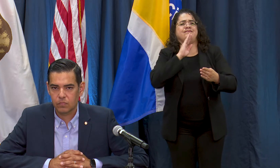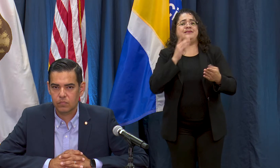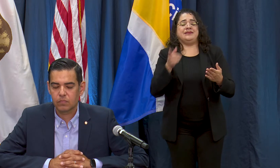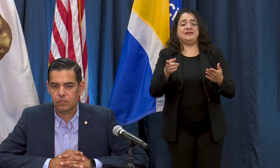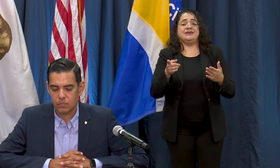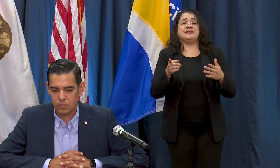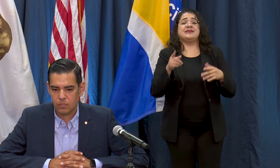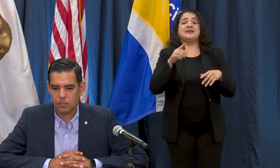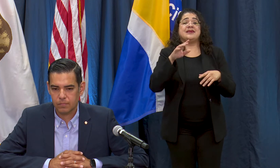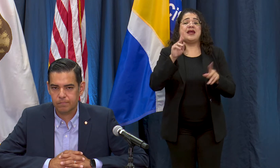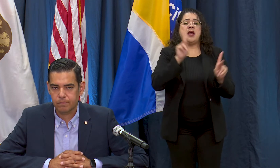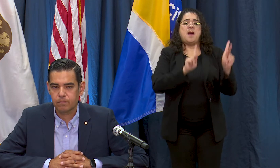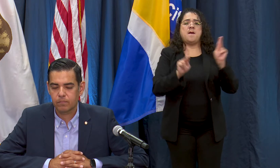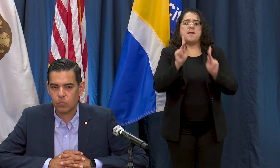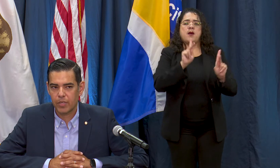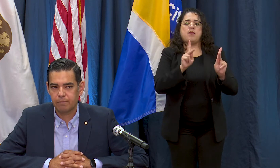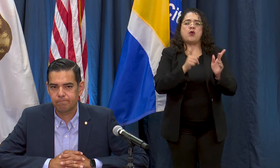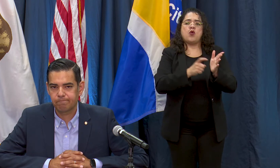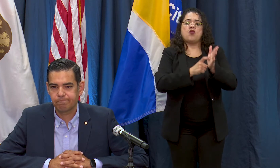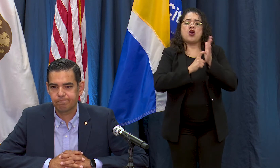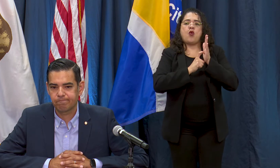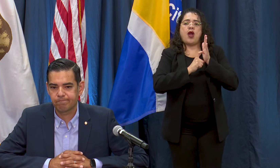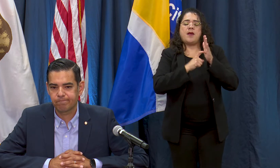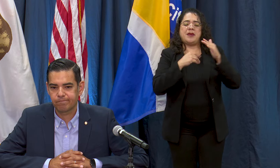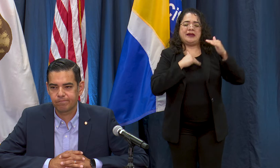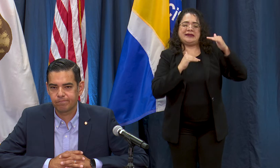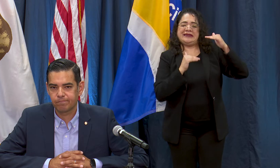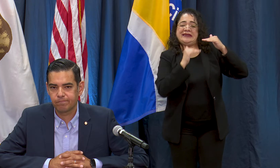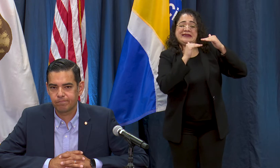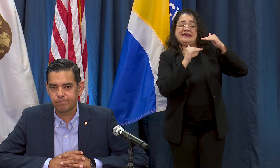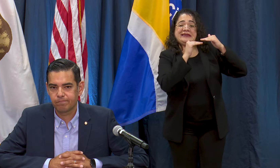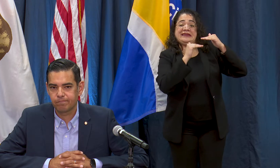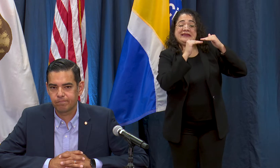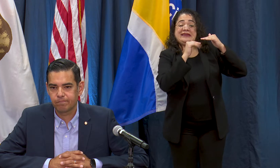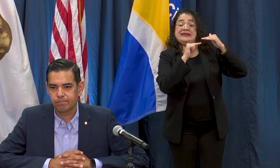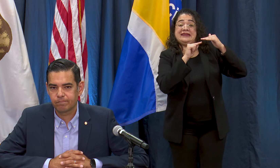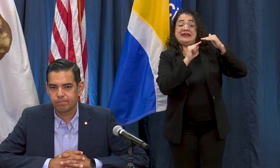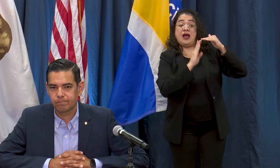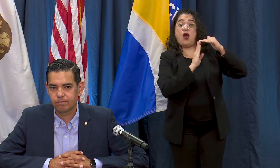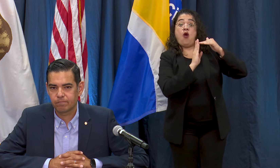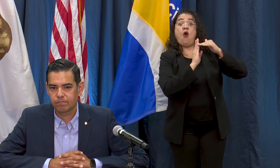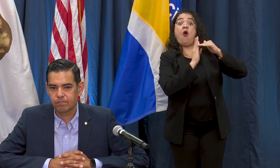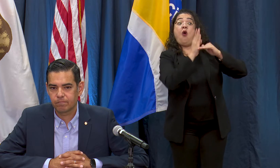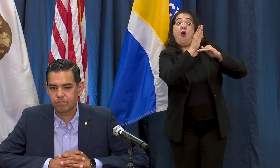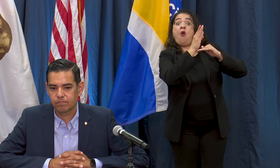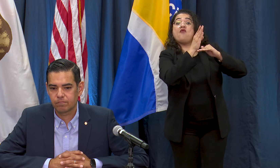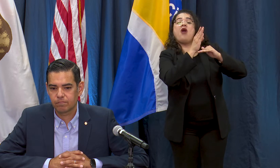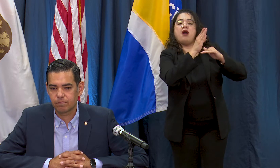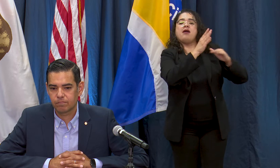the population threshold to receive those funds and from what I understand